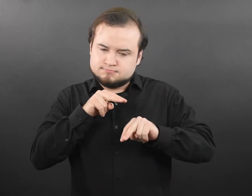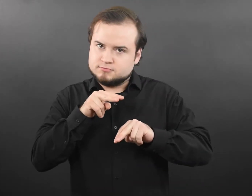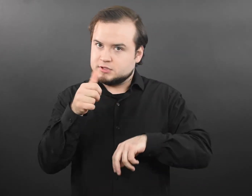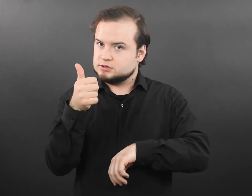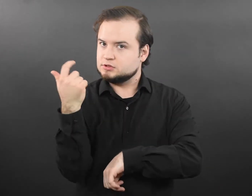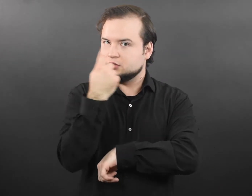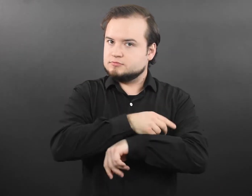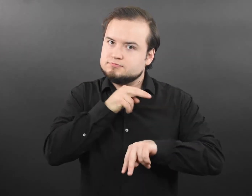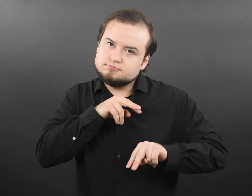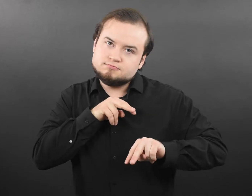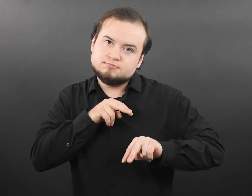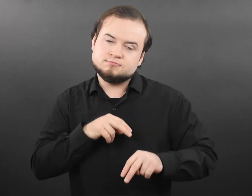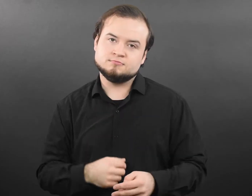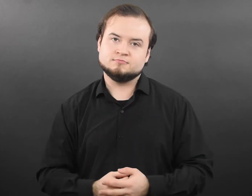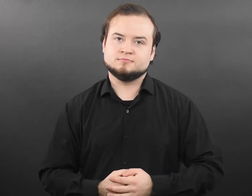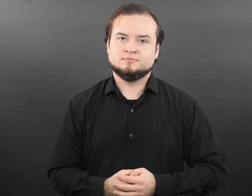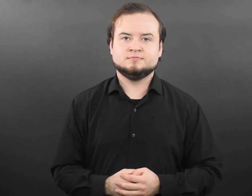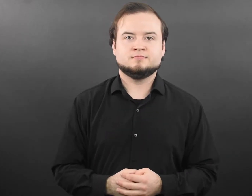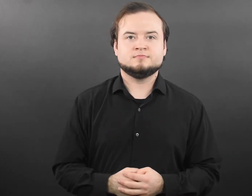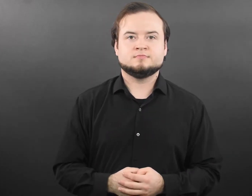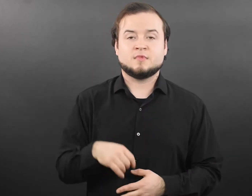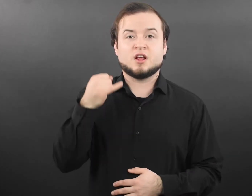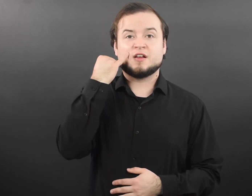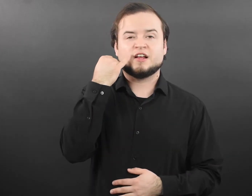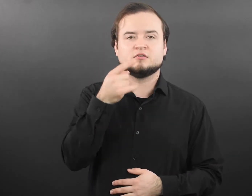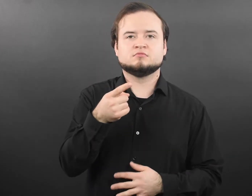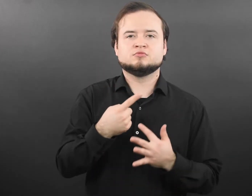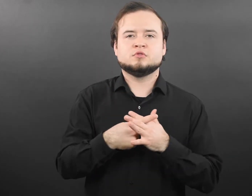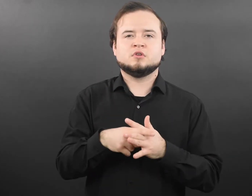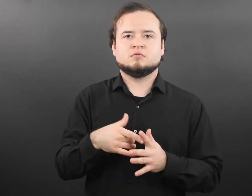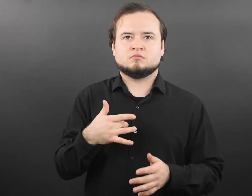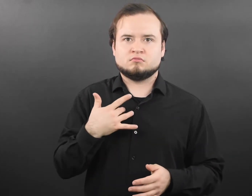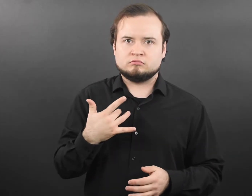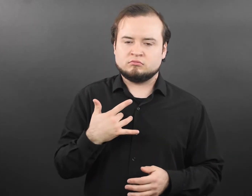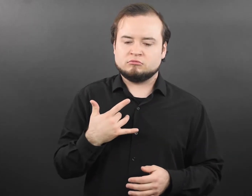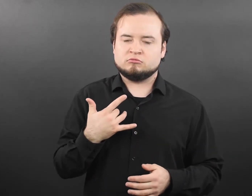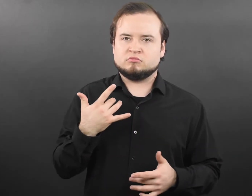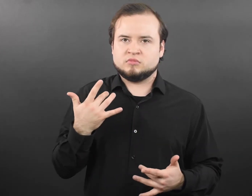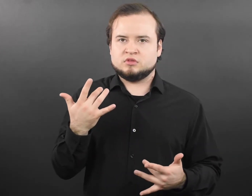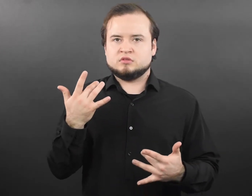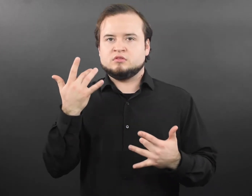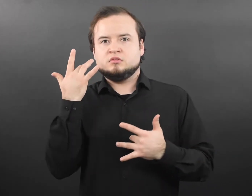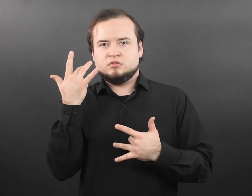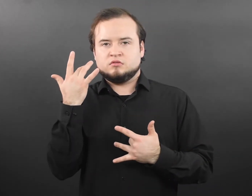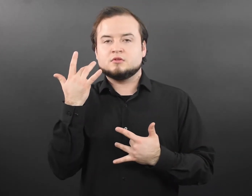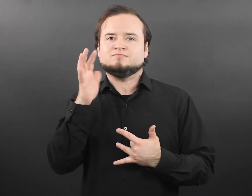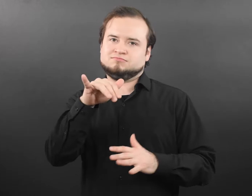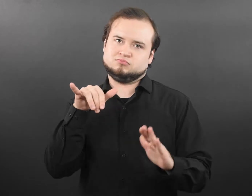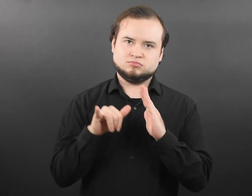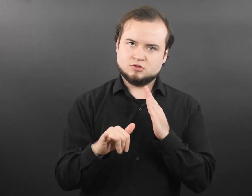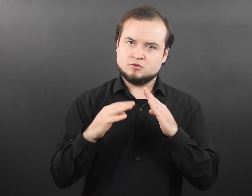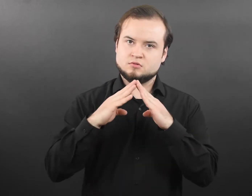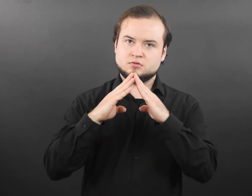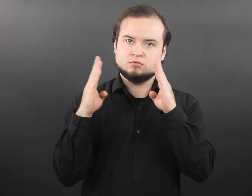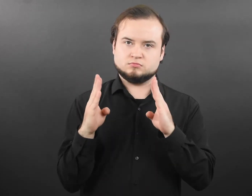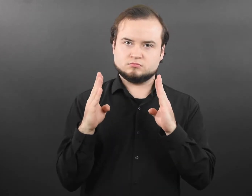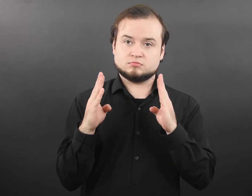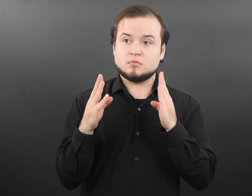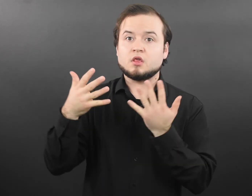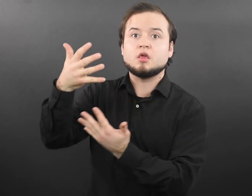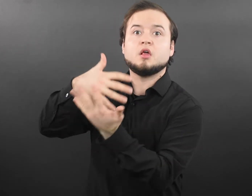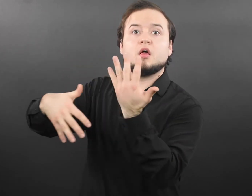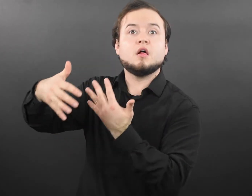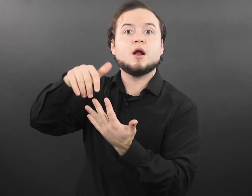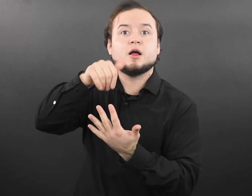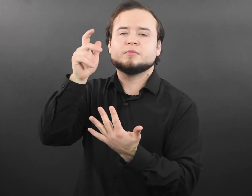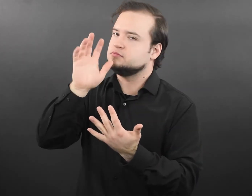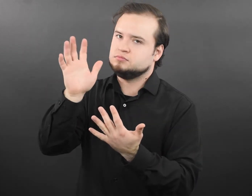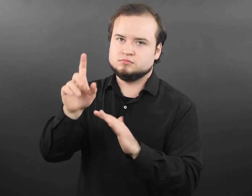• If you start to feel sick, stay home and away from others (isolate) and test immediately